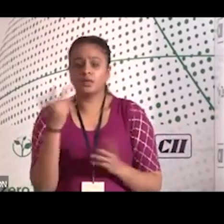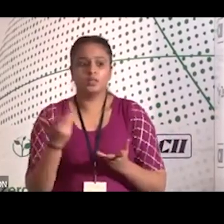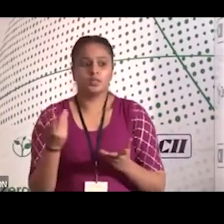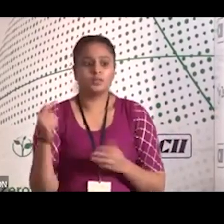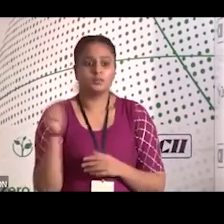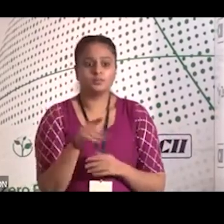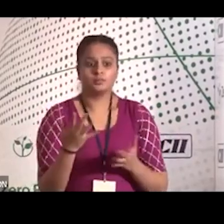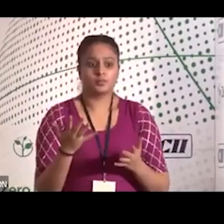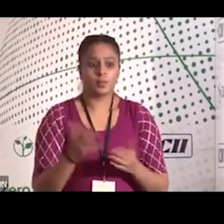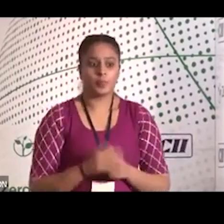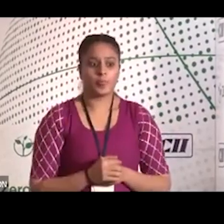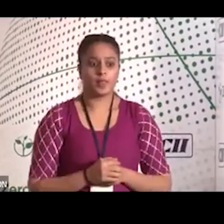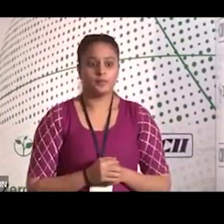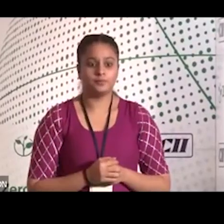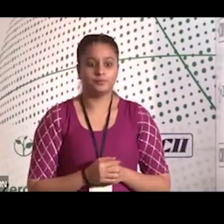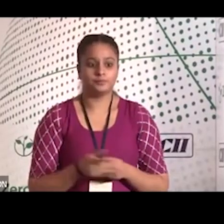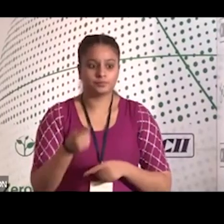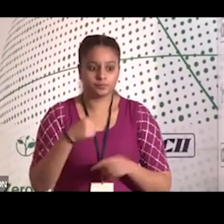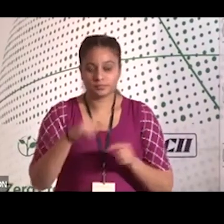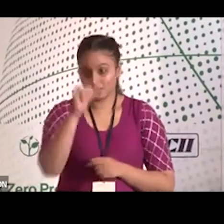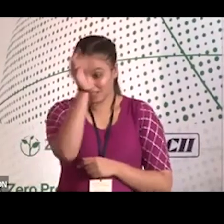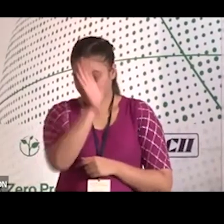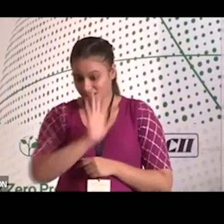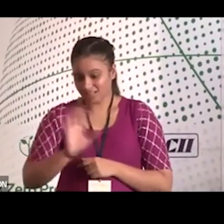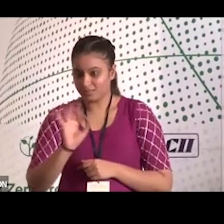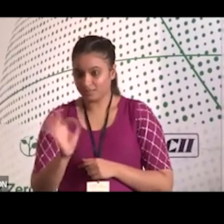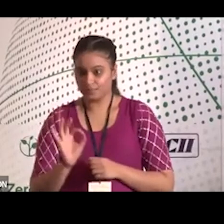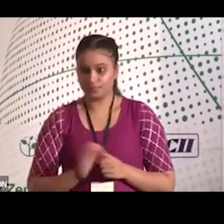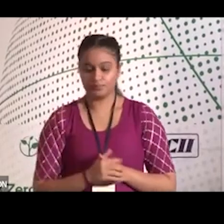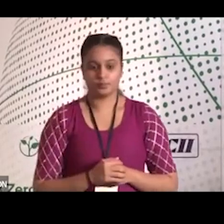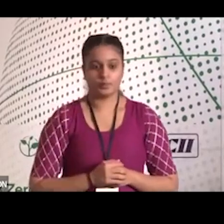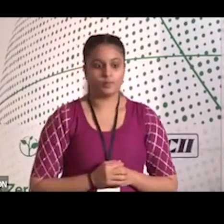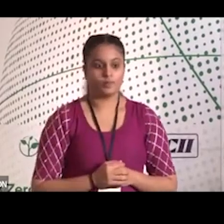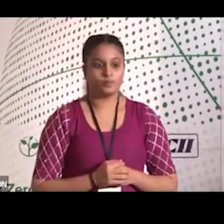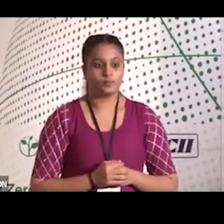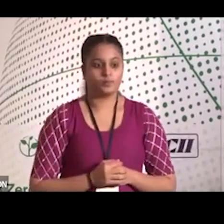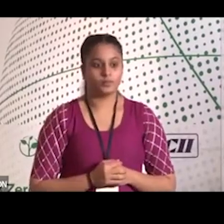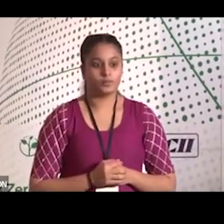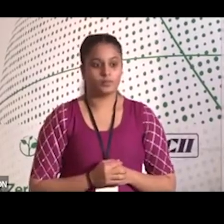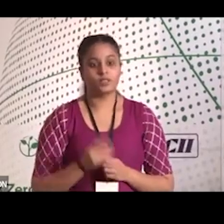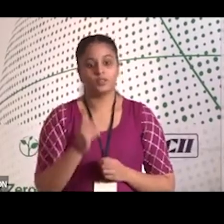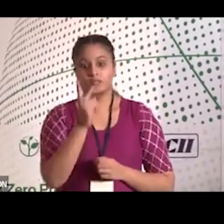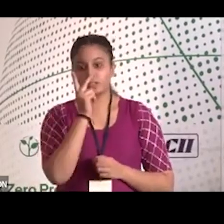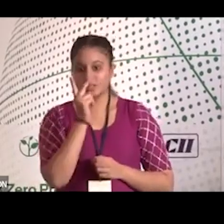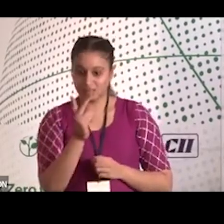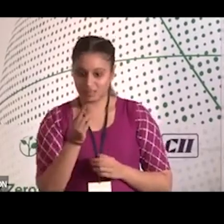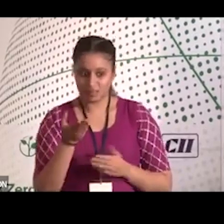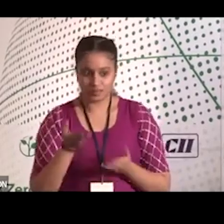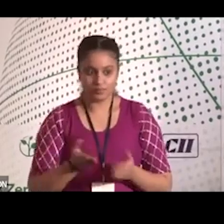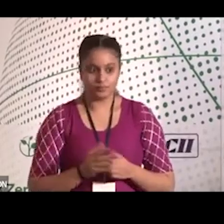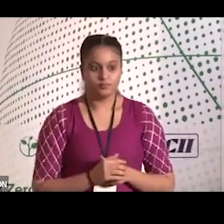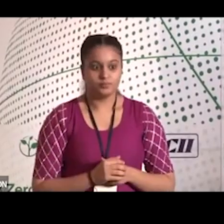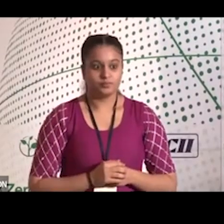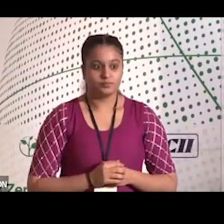This is the villages of India are not open in India. So looking at all this,